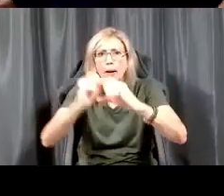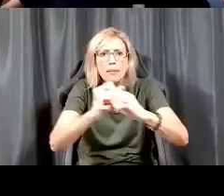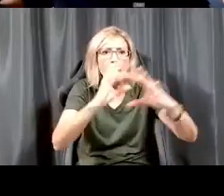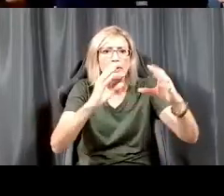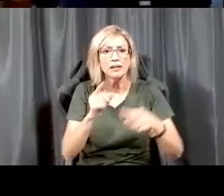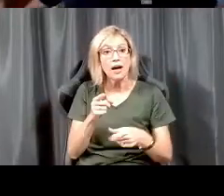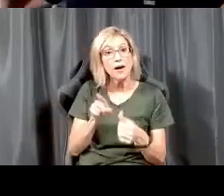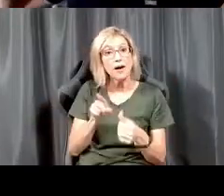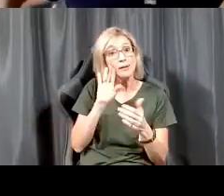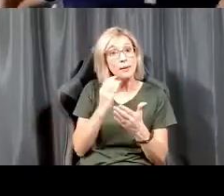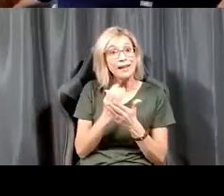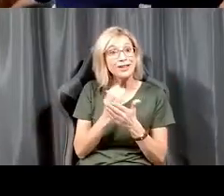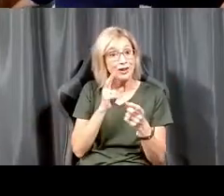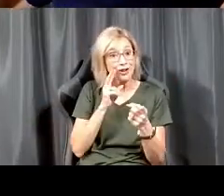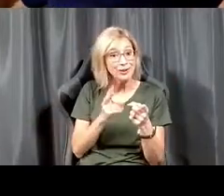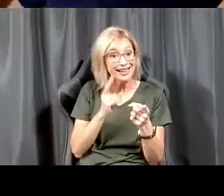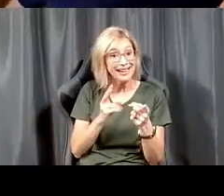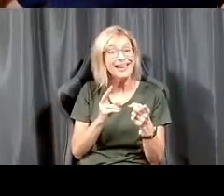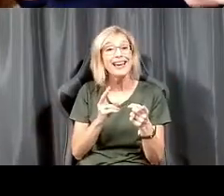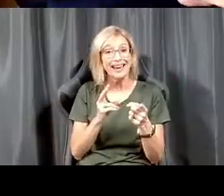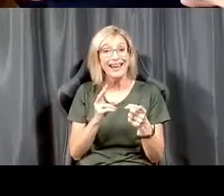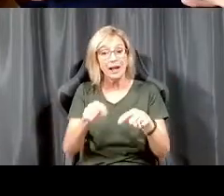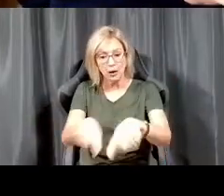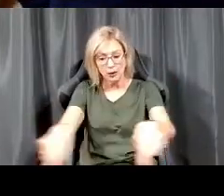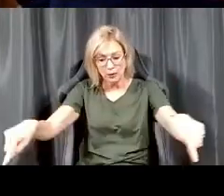On a cookie sheet, took water and